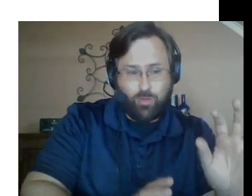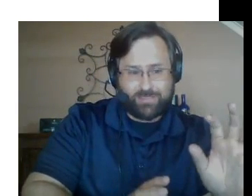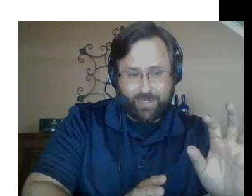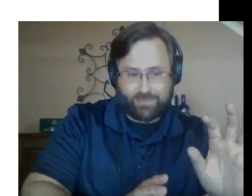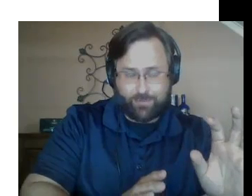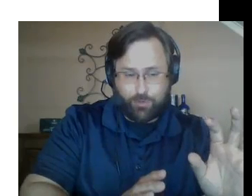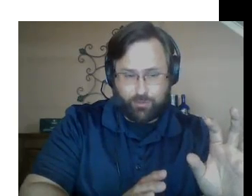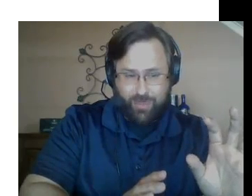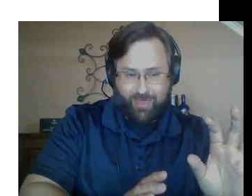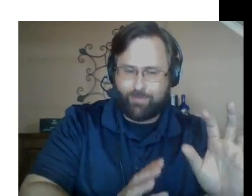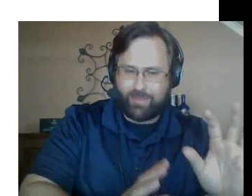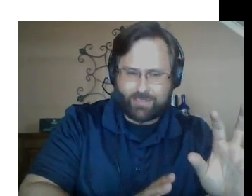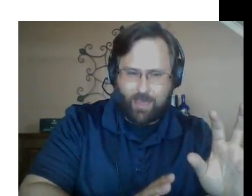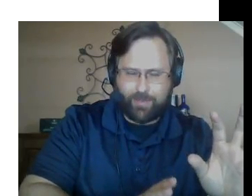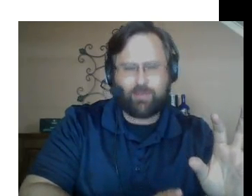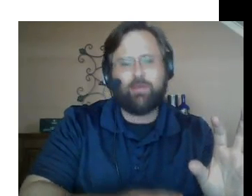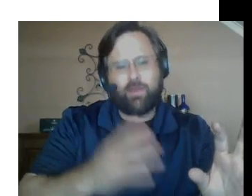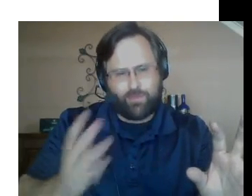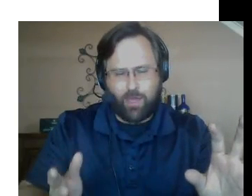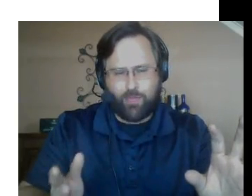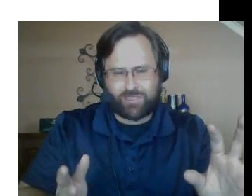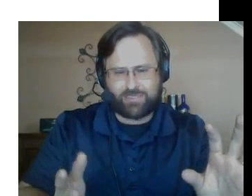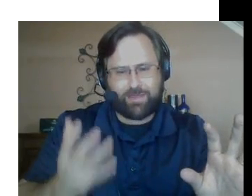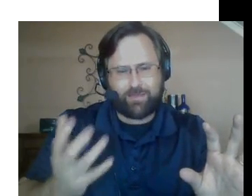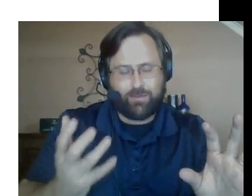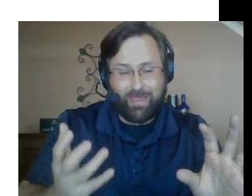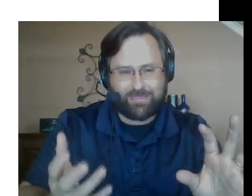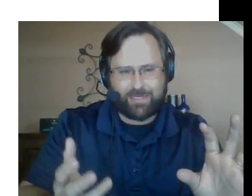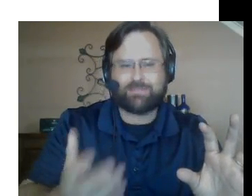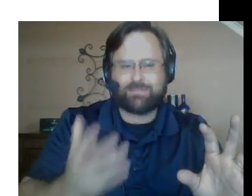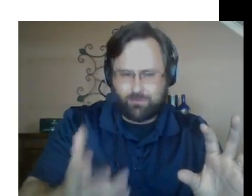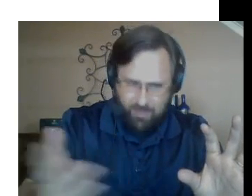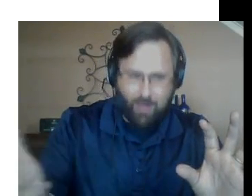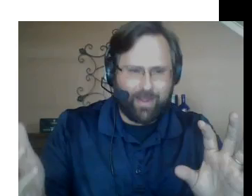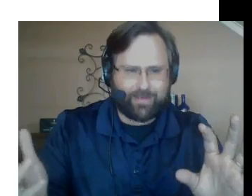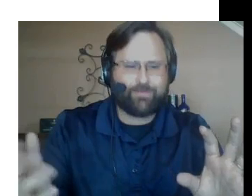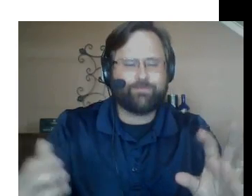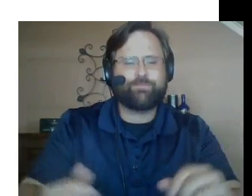one sentence the book that you gave me being the topic and the other sentence being the main sentence i read it